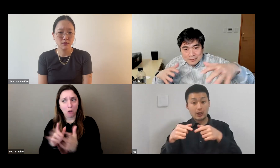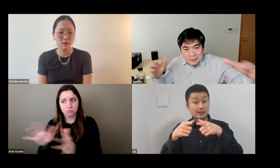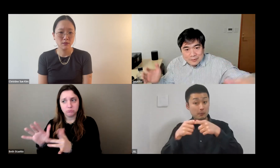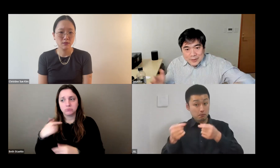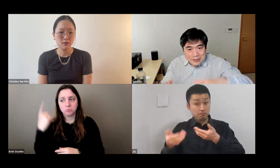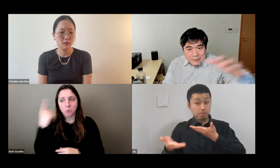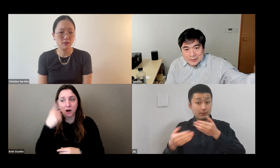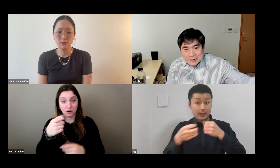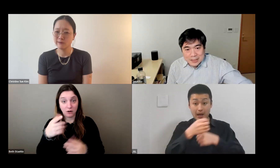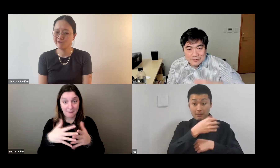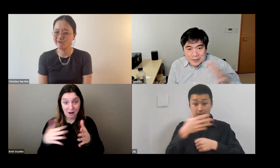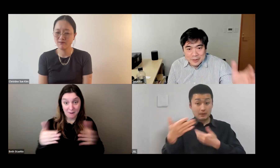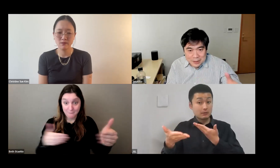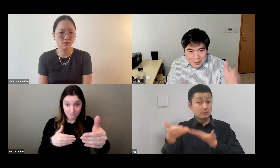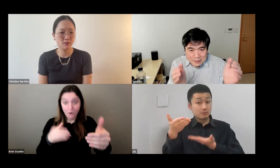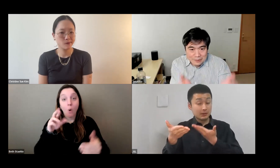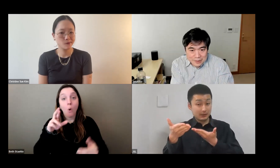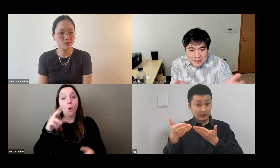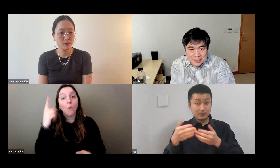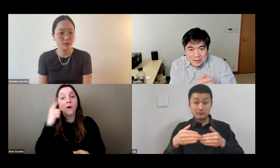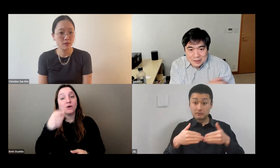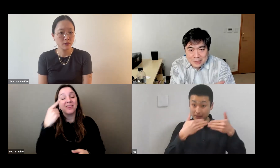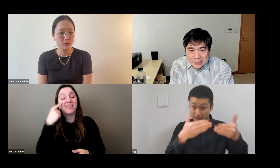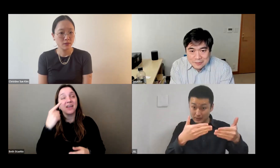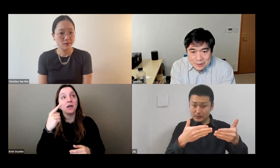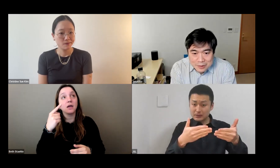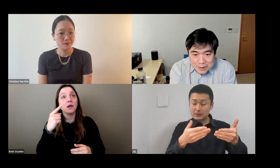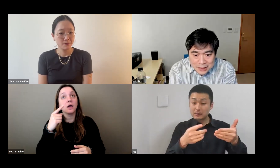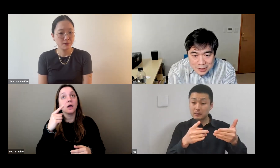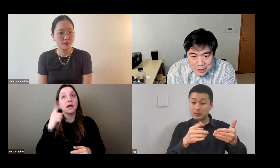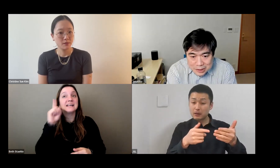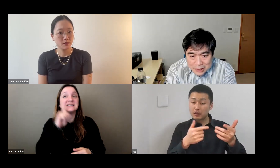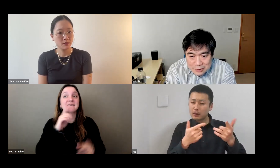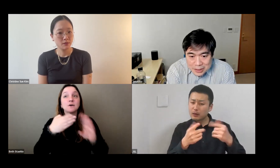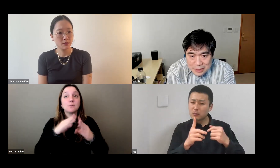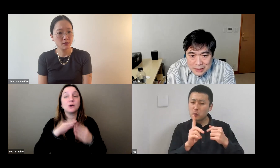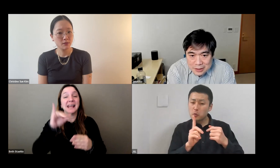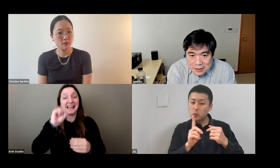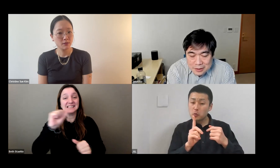movement around the deaf community or if it's just kind of local in each country.